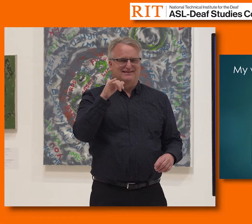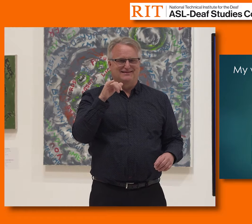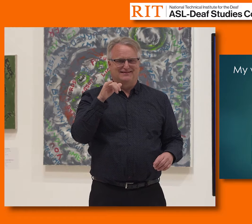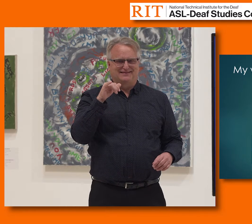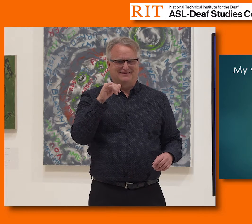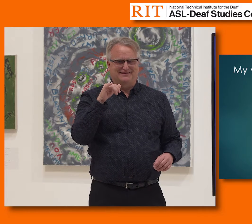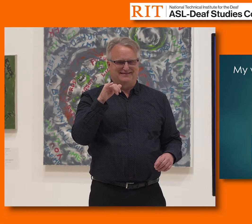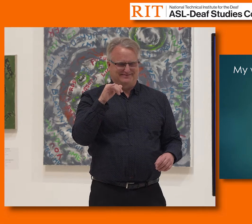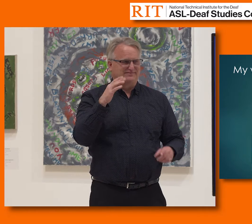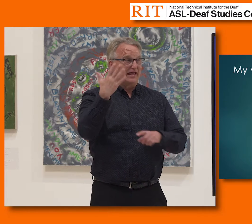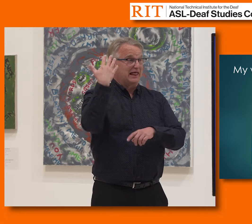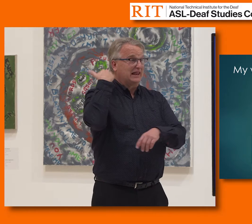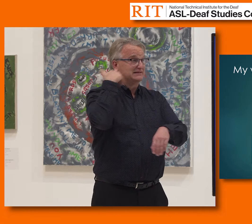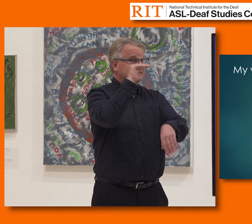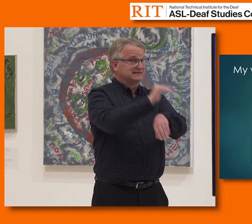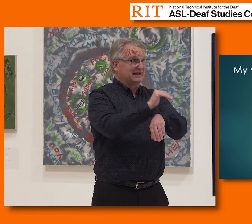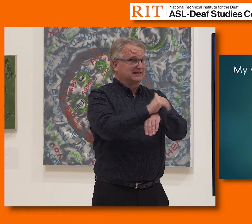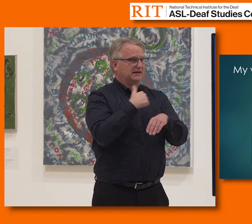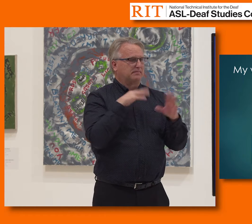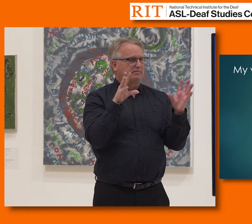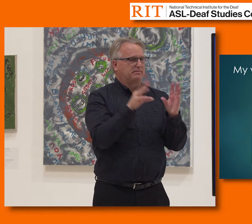where they surveyed 100 people to get the answers.